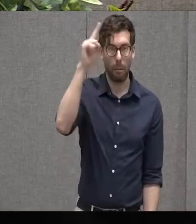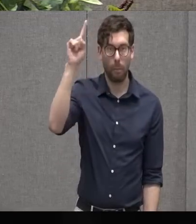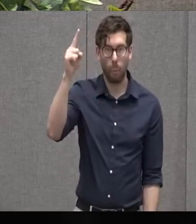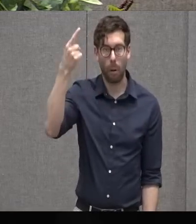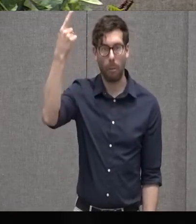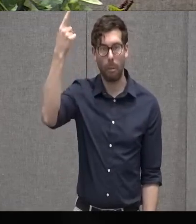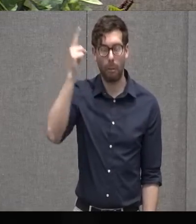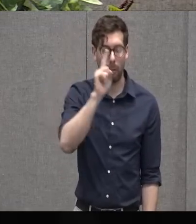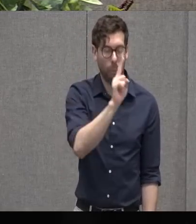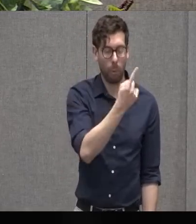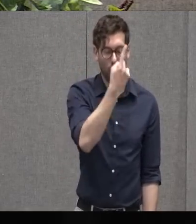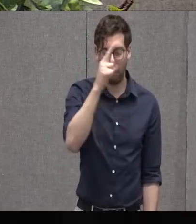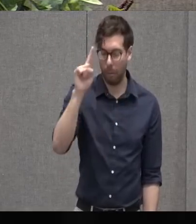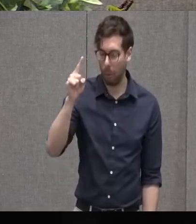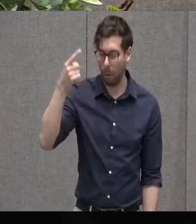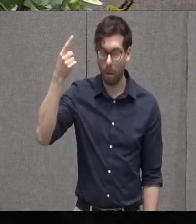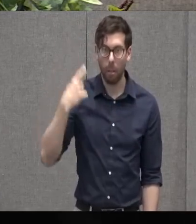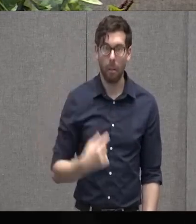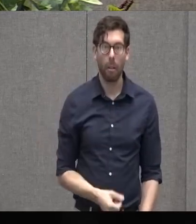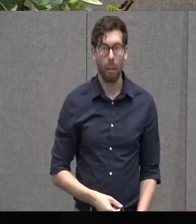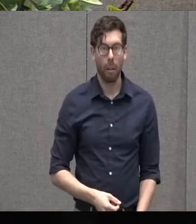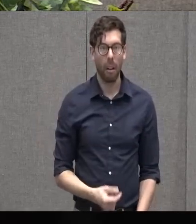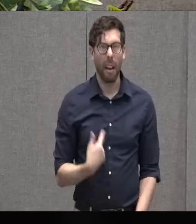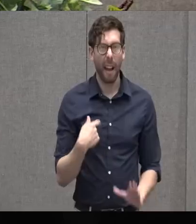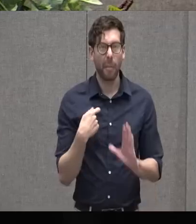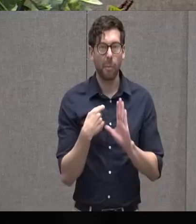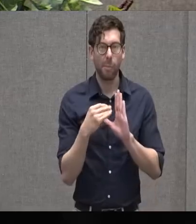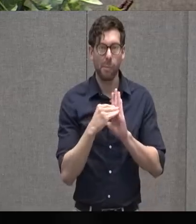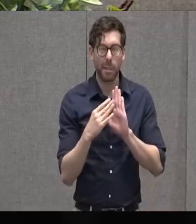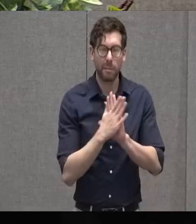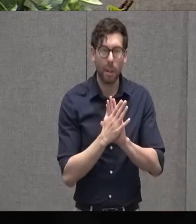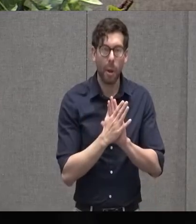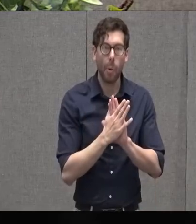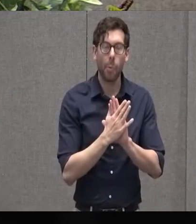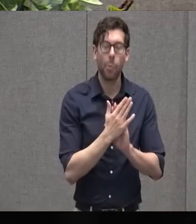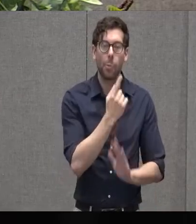So I'm going to write a one inside each rectangle.